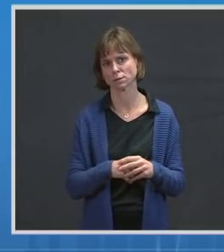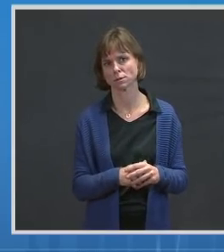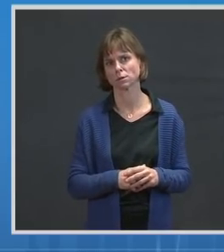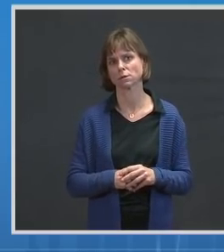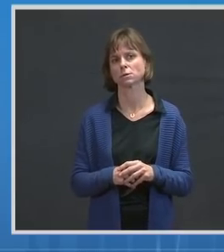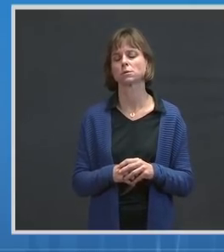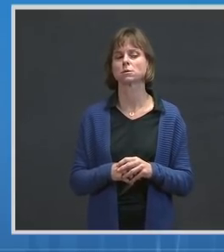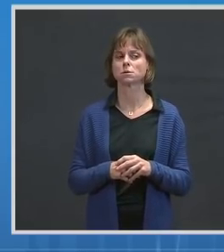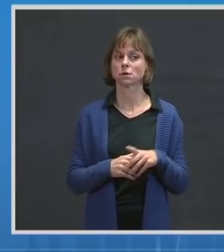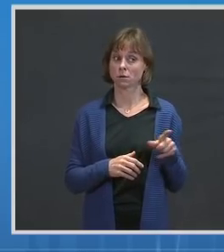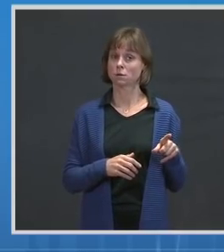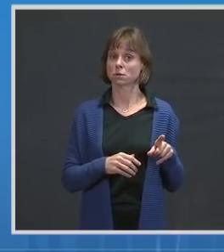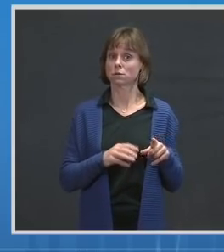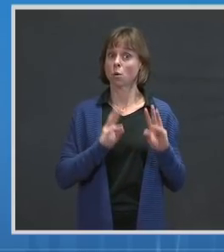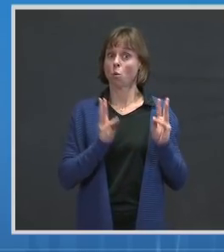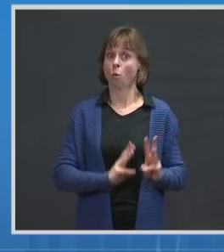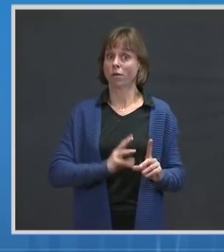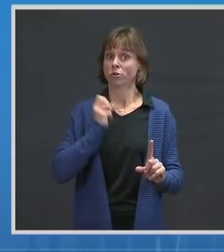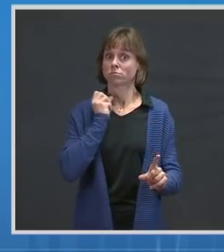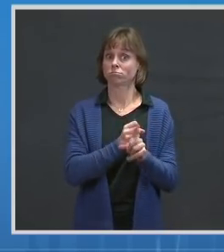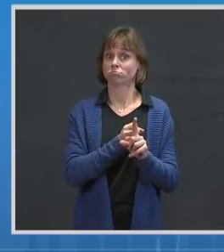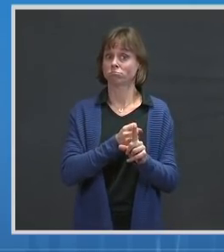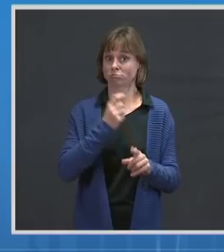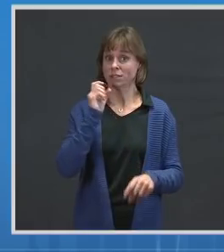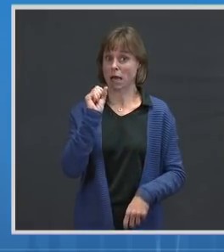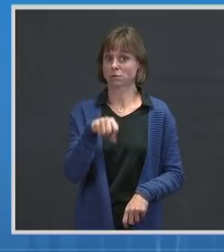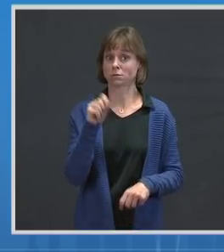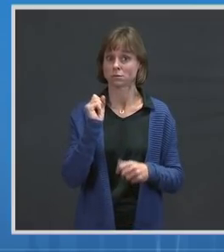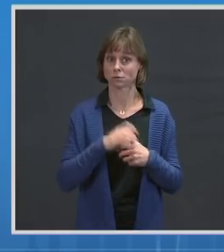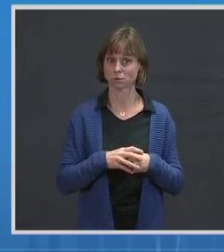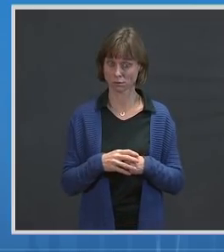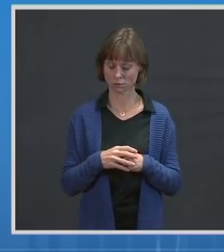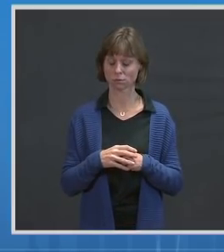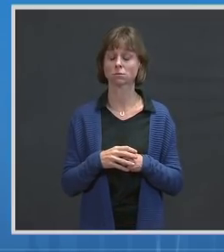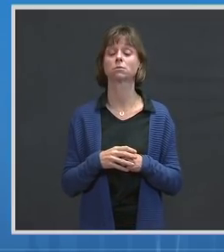You know, the weather is having an impact. It's having an impact on distribution